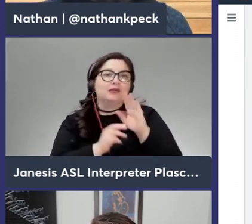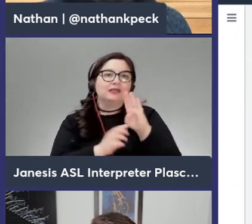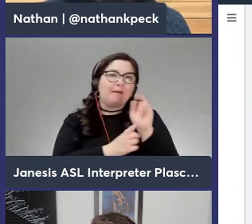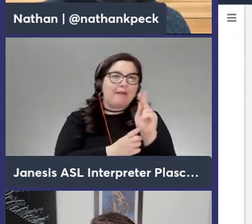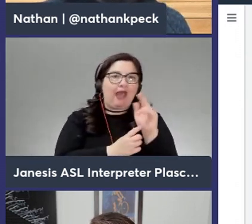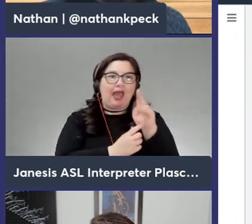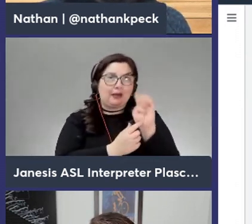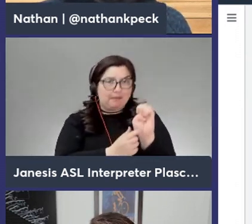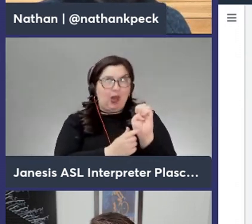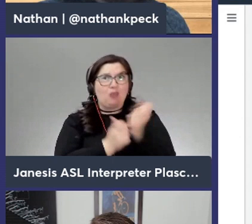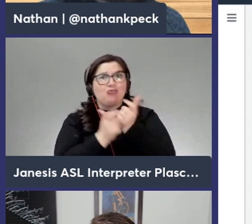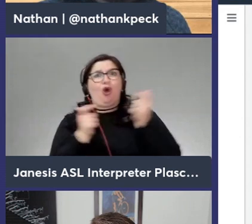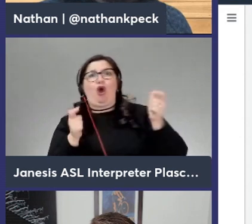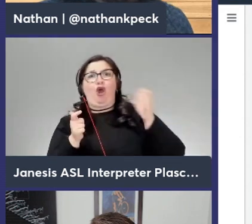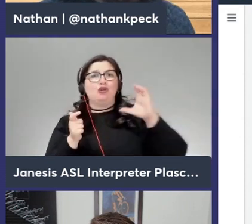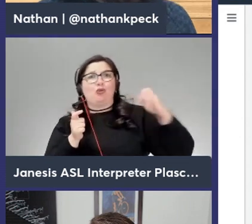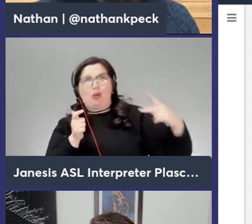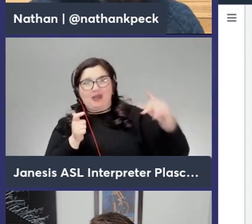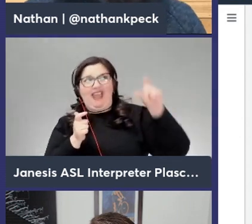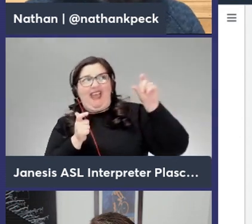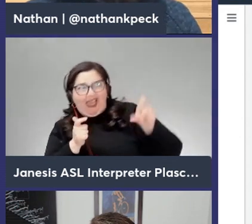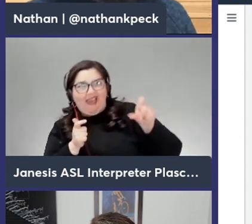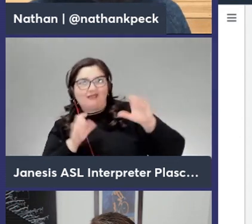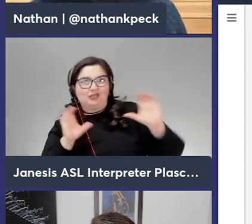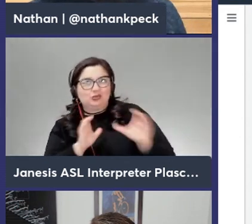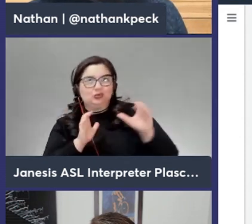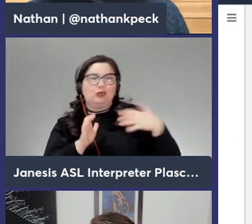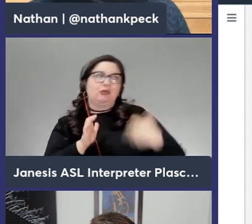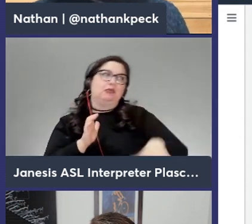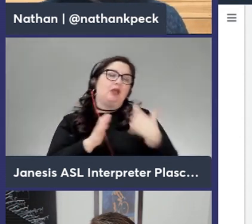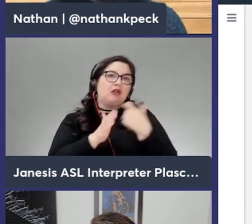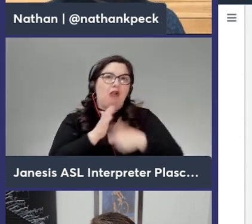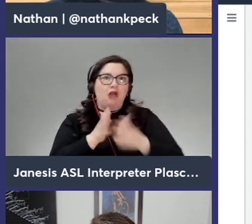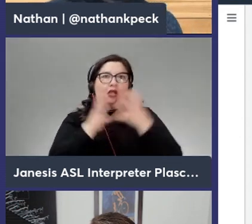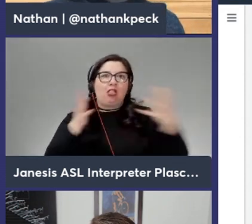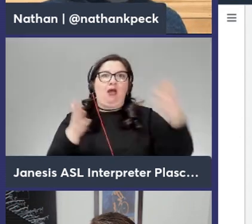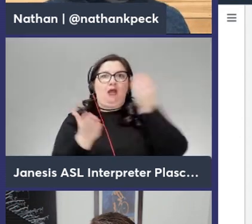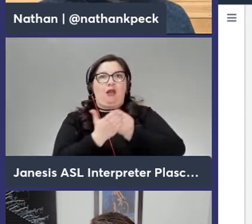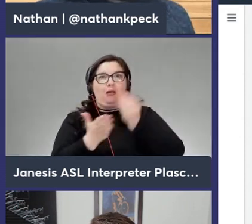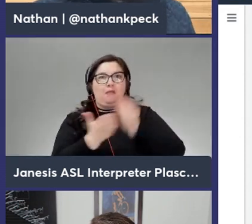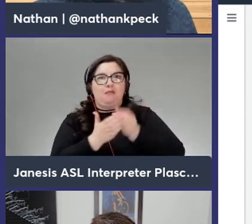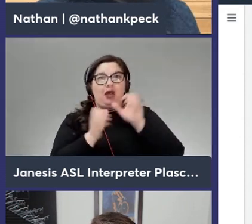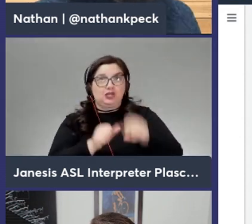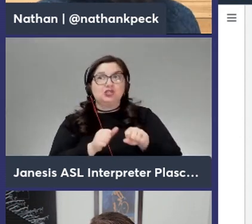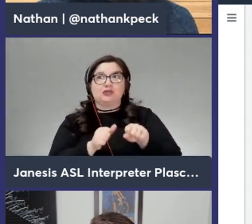and it costs a large amount of money. But here you're able to get on the free tier of CloudFront,